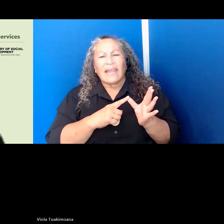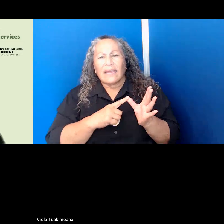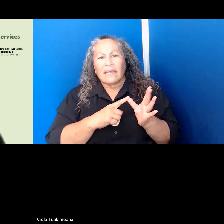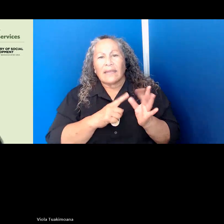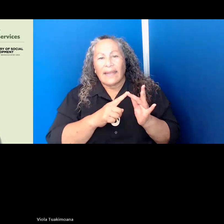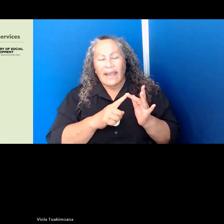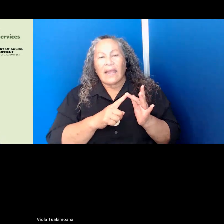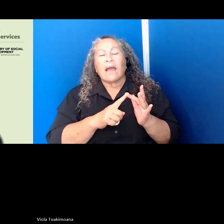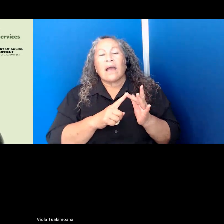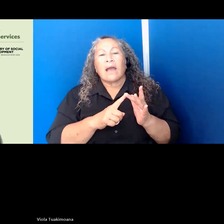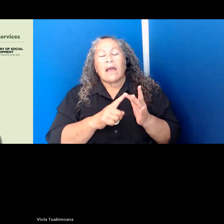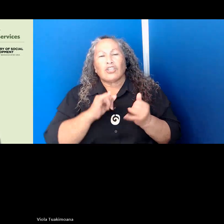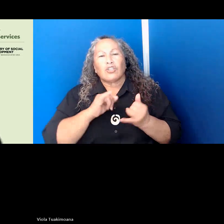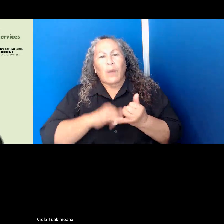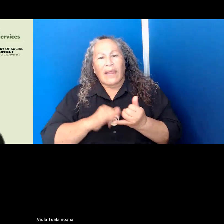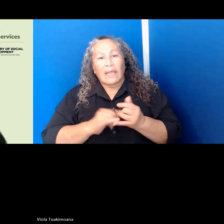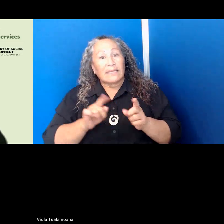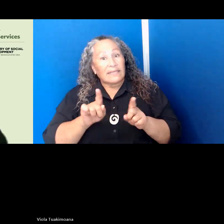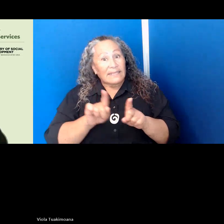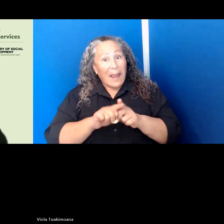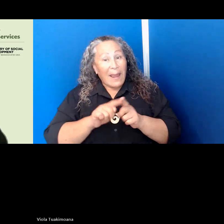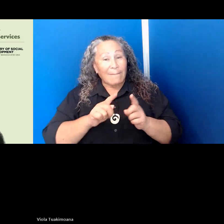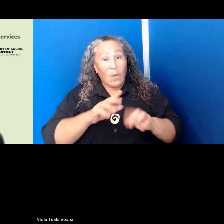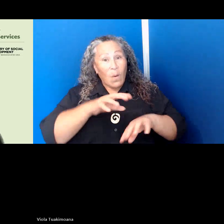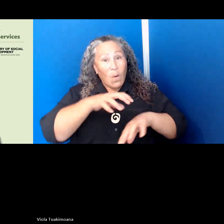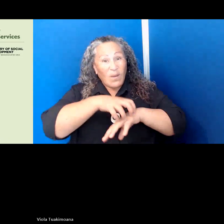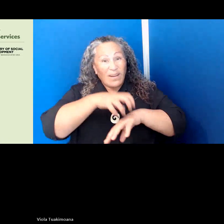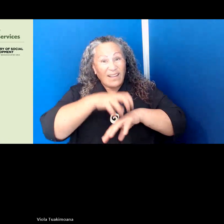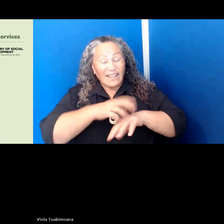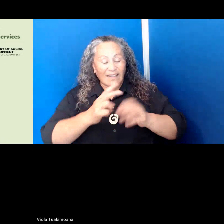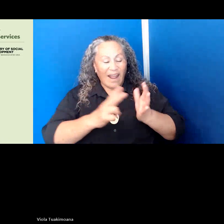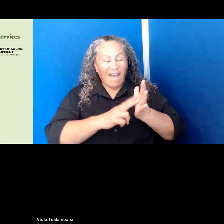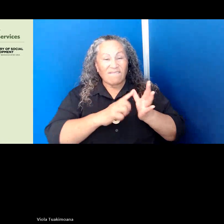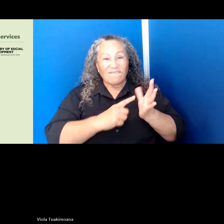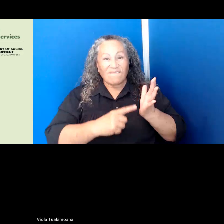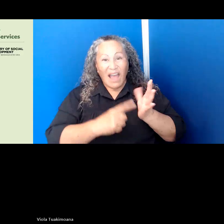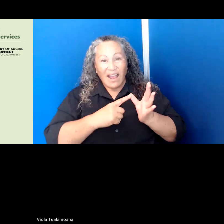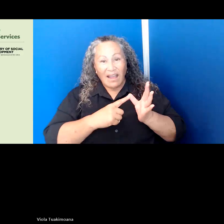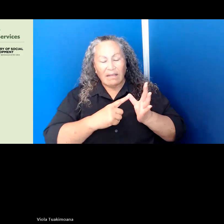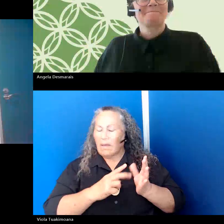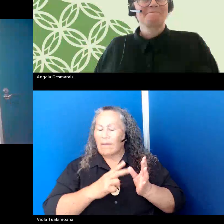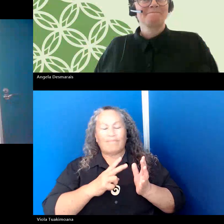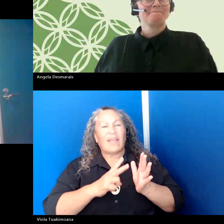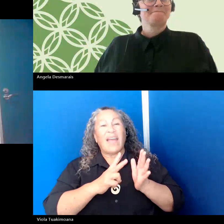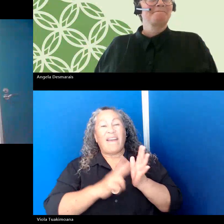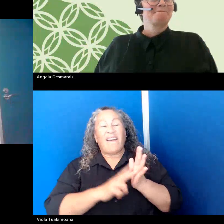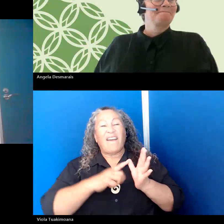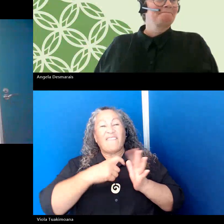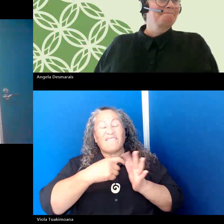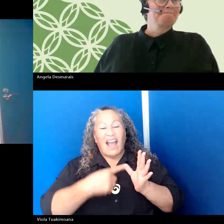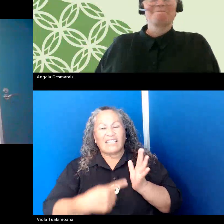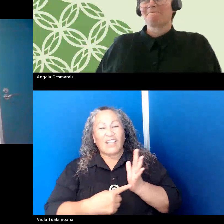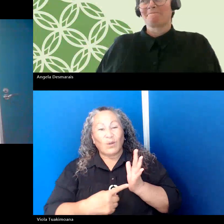from also from Vaka Tautua. [Saini Schwenke - Speaking]